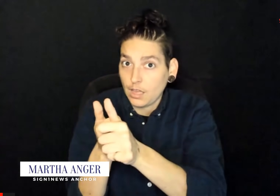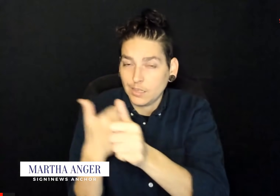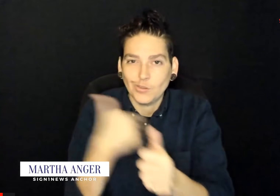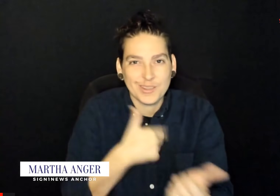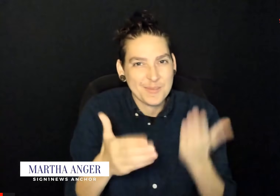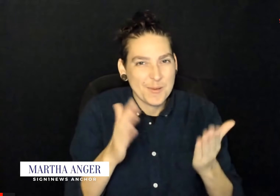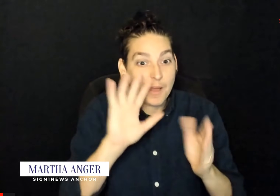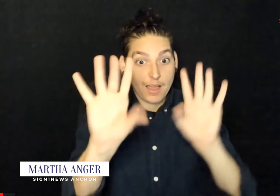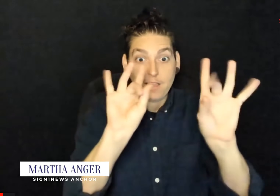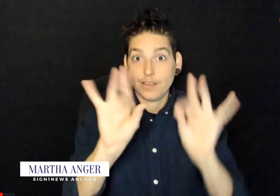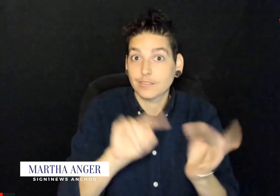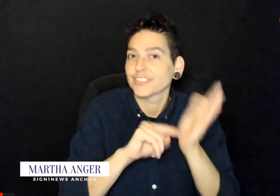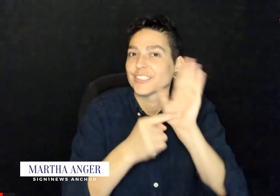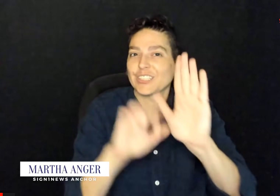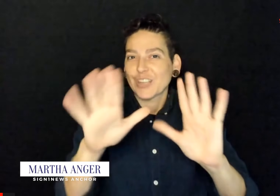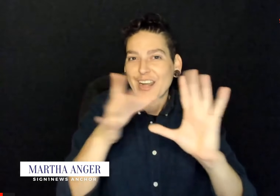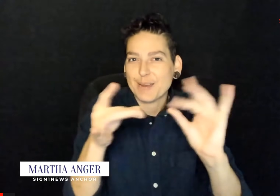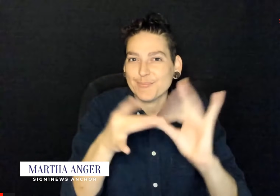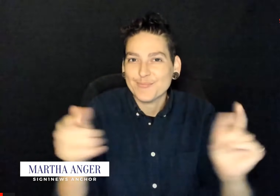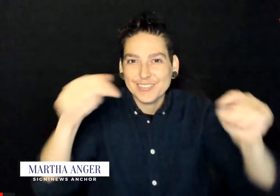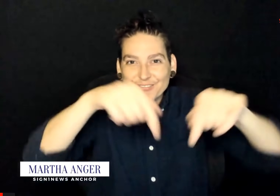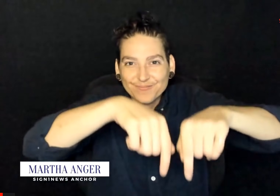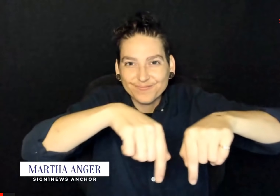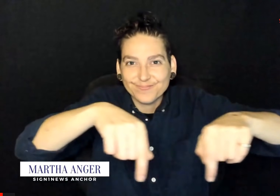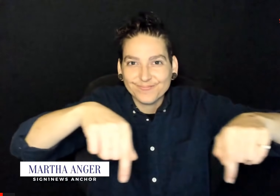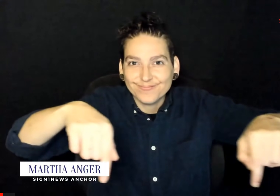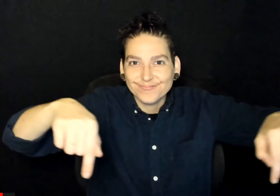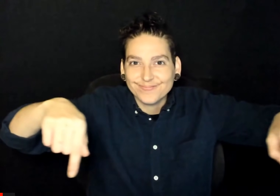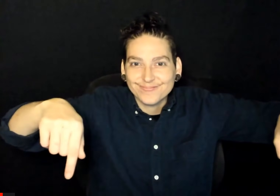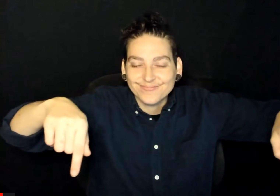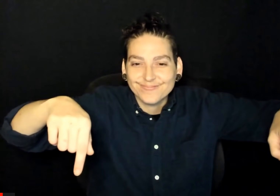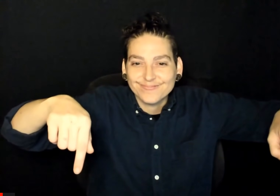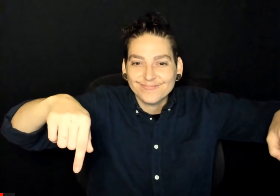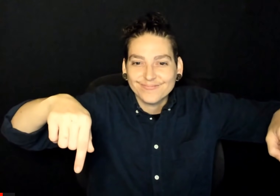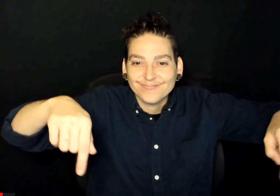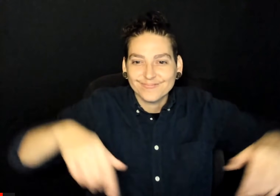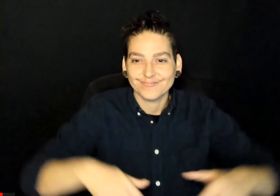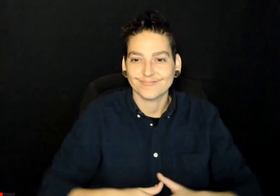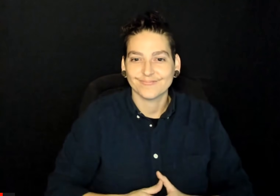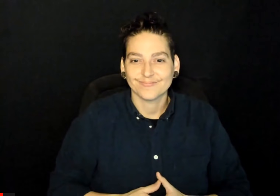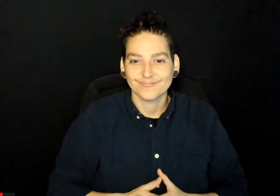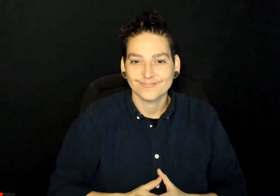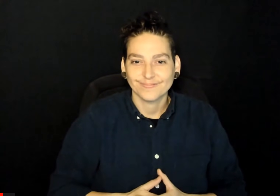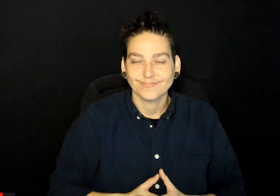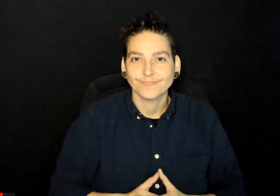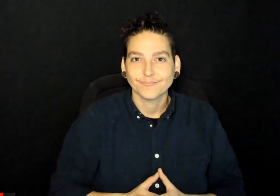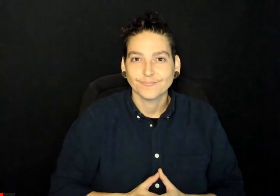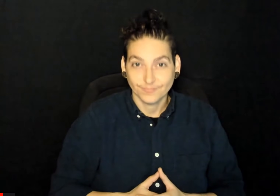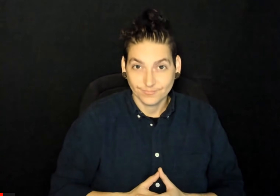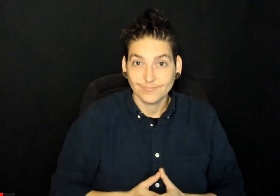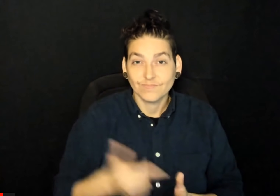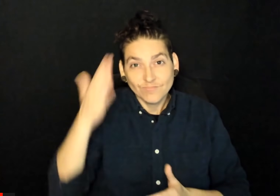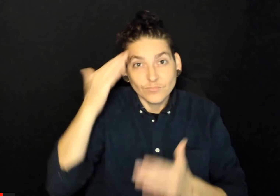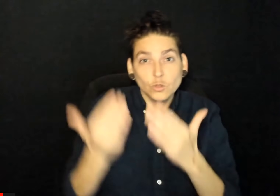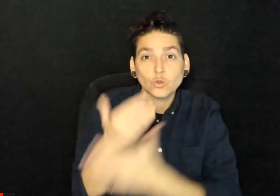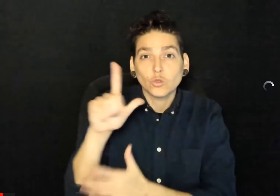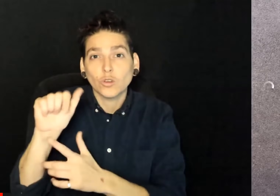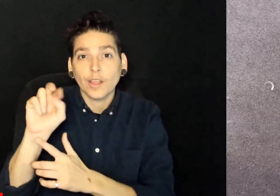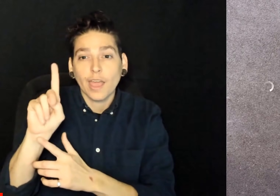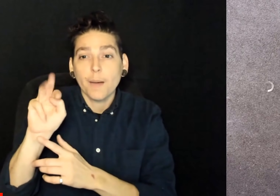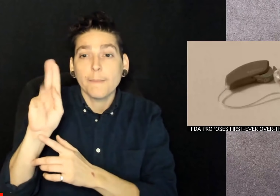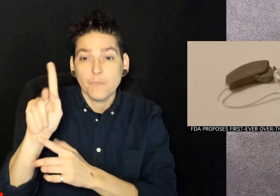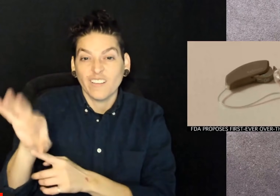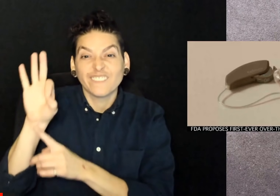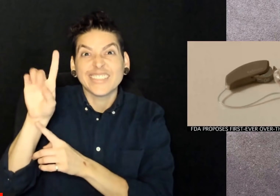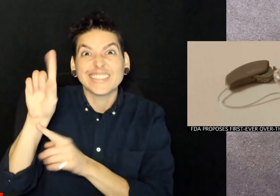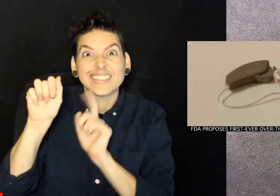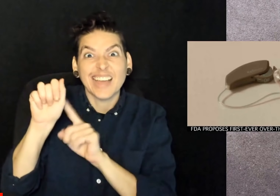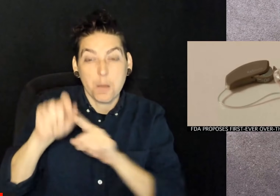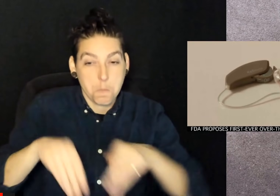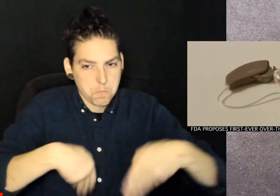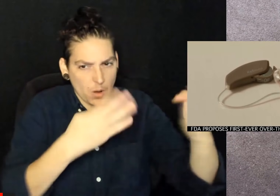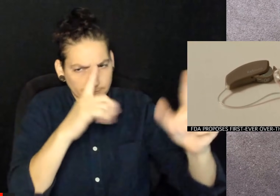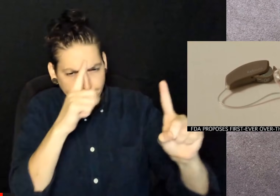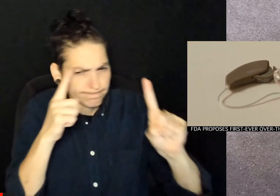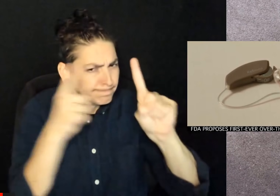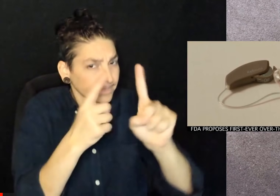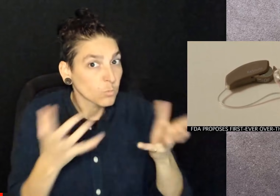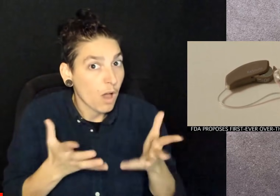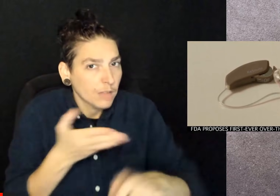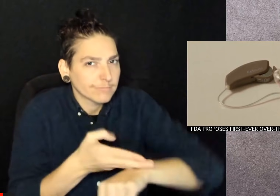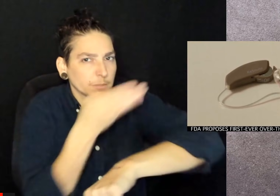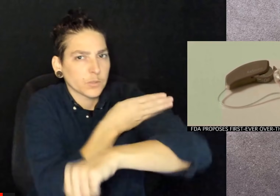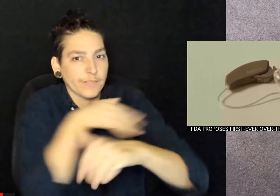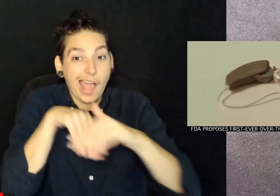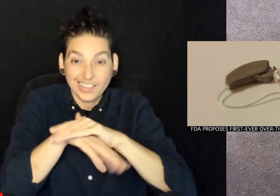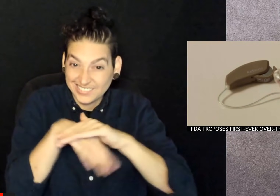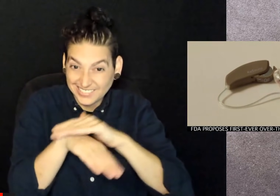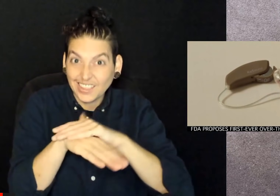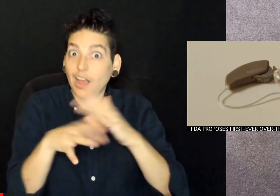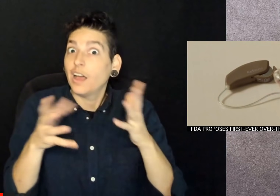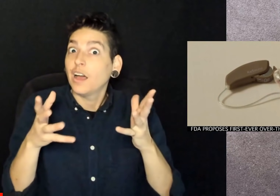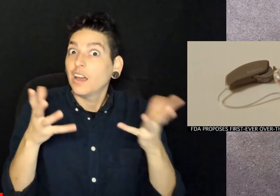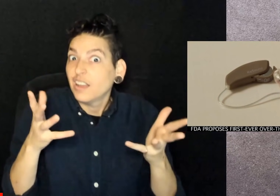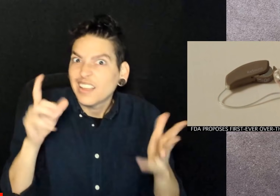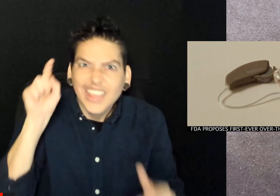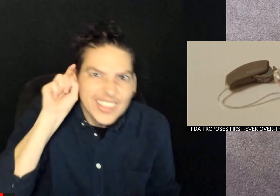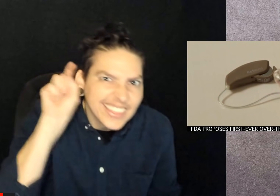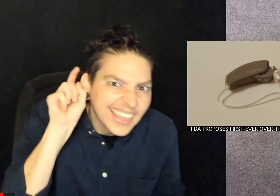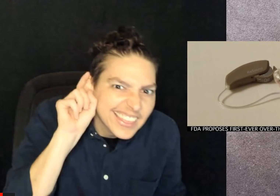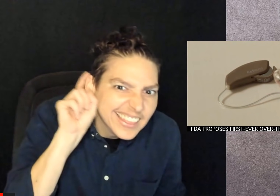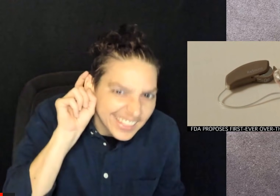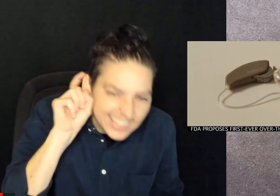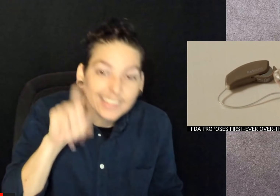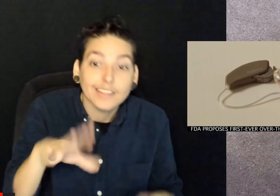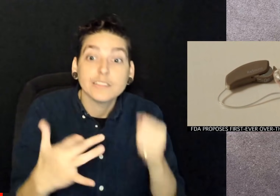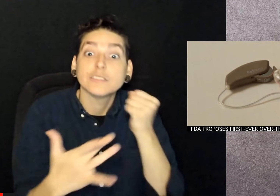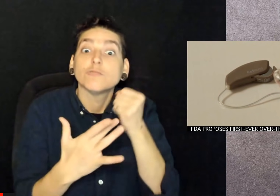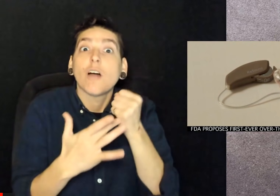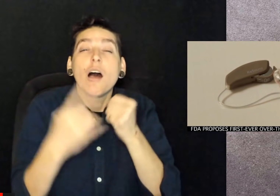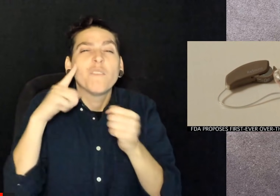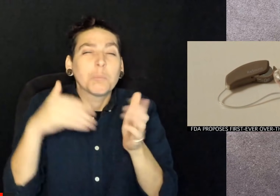we may add it at the bottom of the screen a new landmark FDA proposal is aimed at improving